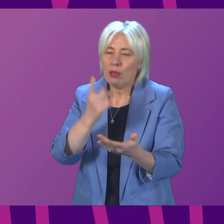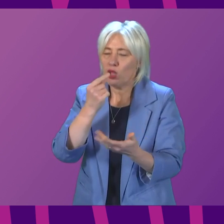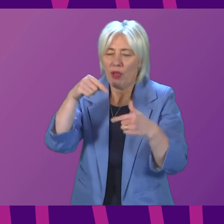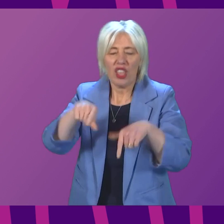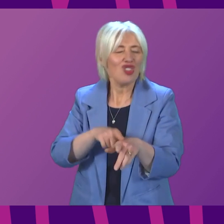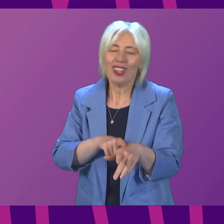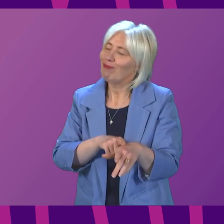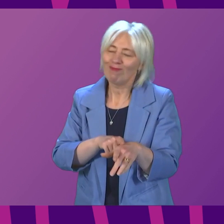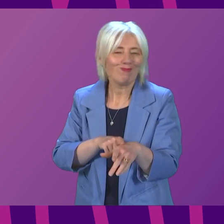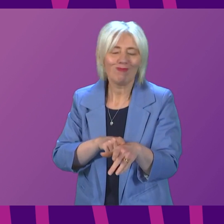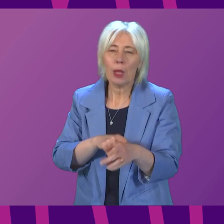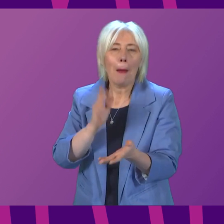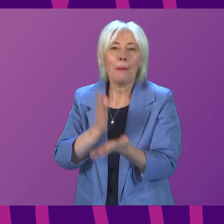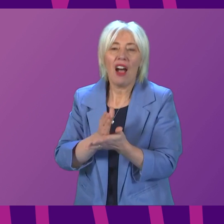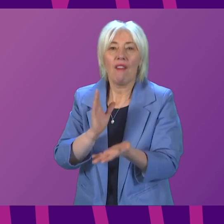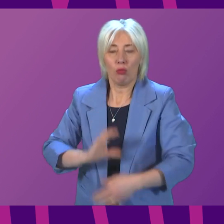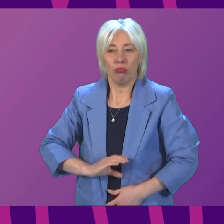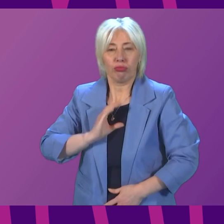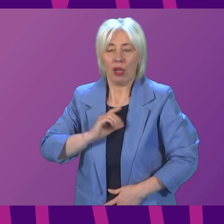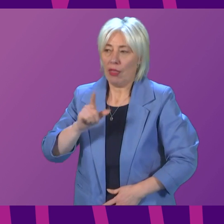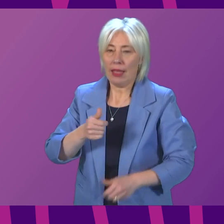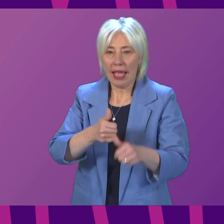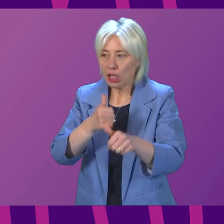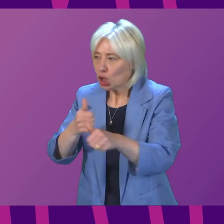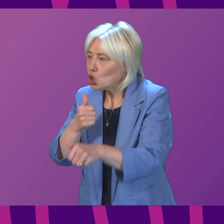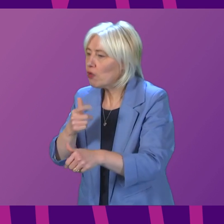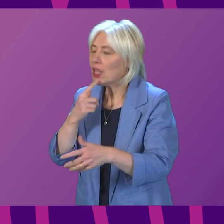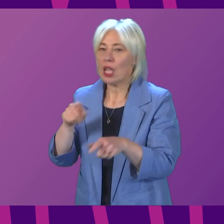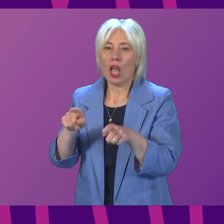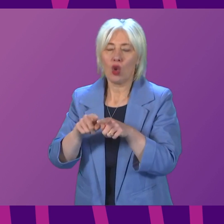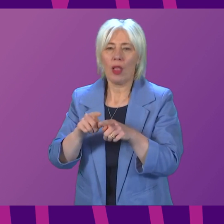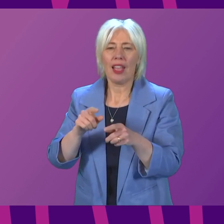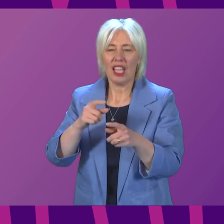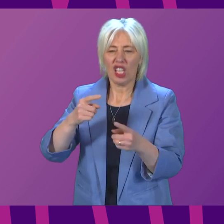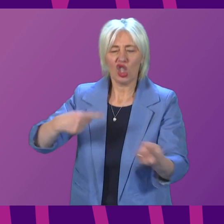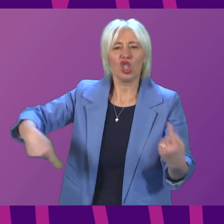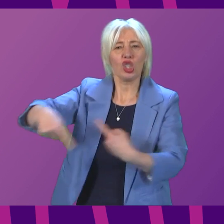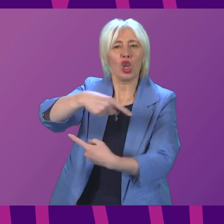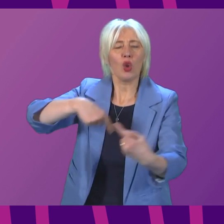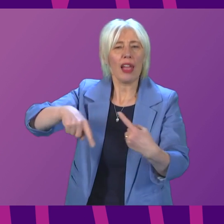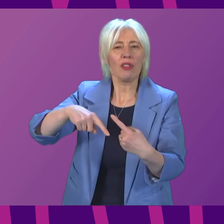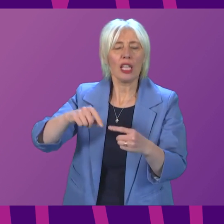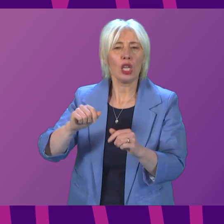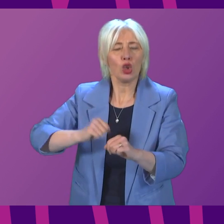I have full confidence in the steps that industry is taking to deliver DRS, including work that is being done through Circularity Scotland.